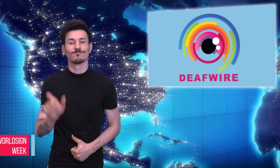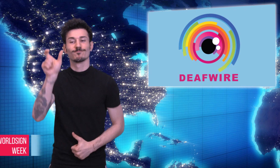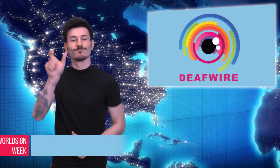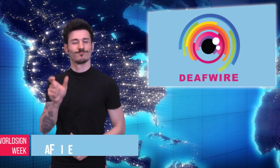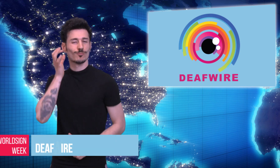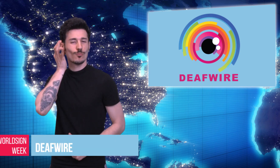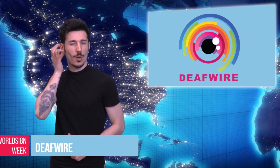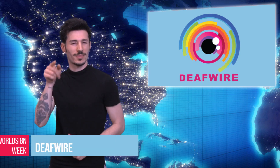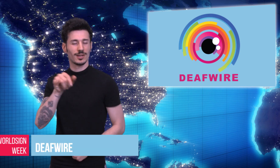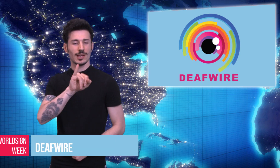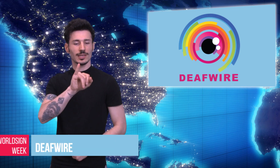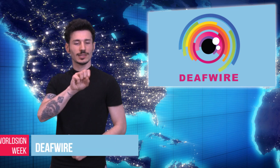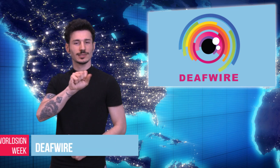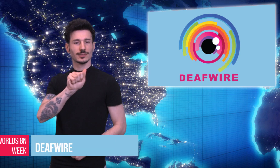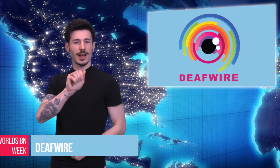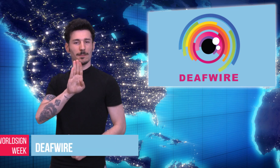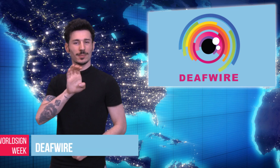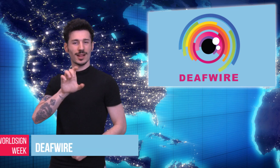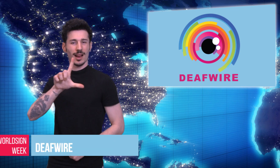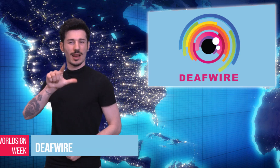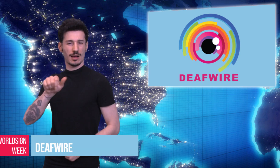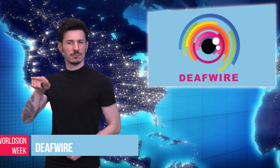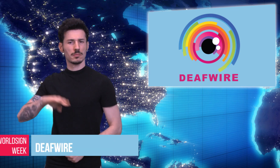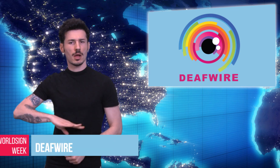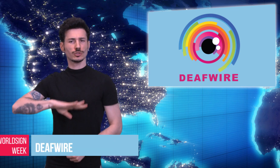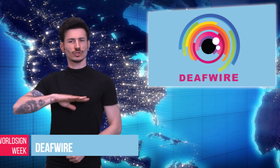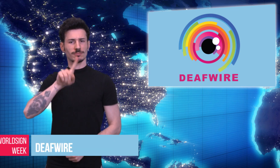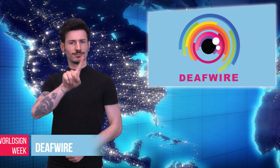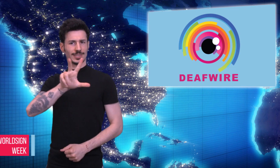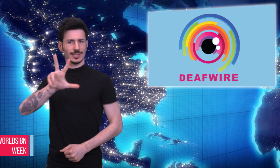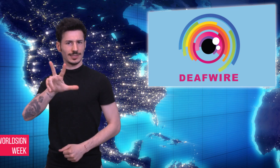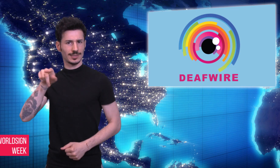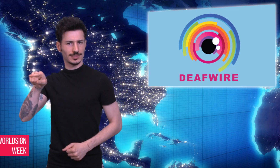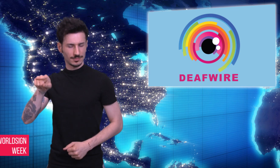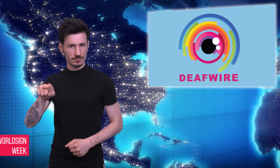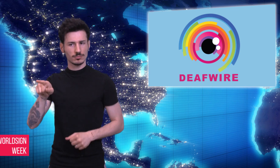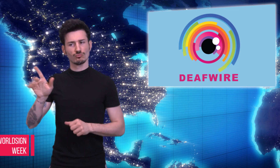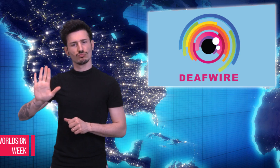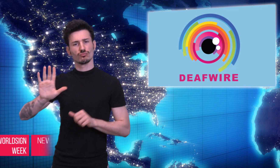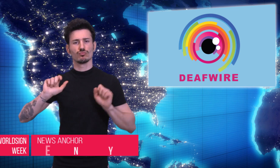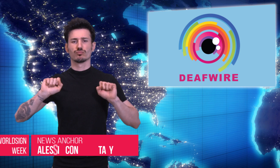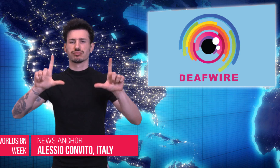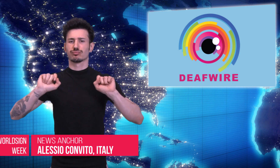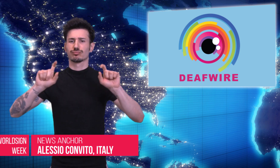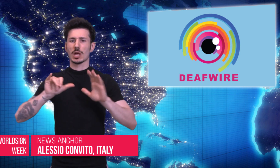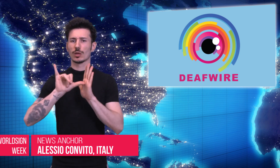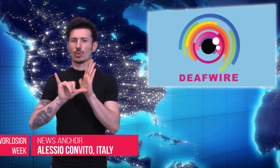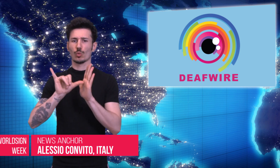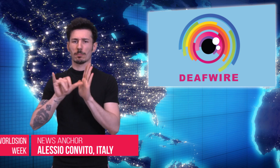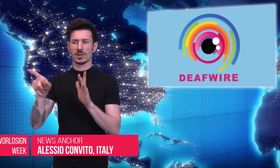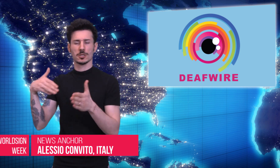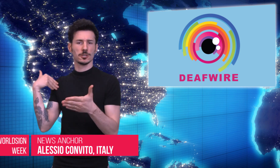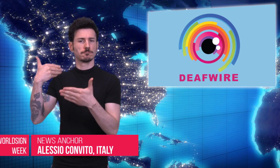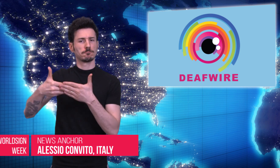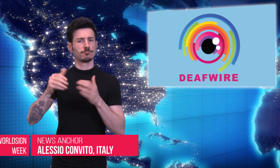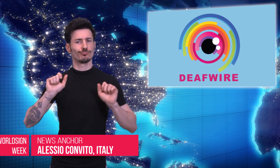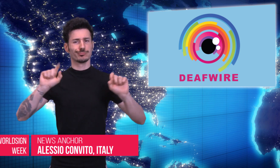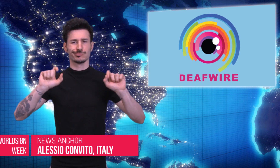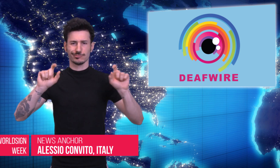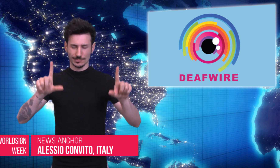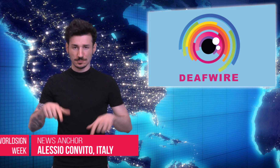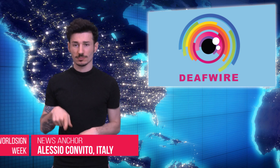Alessio: Isabella, a 13-year old YouTuber started an online petition to